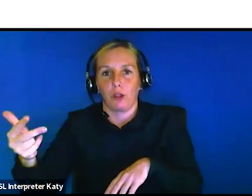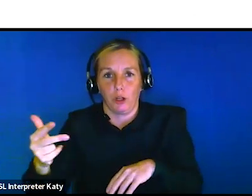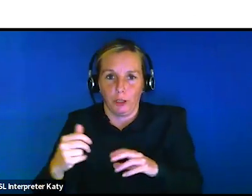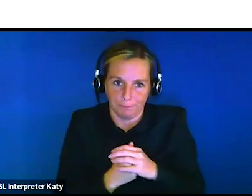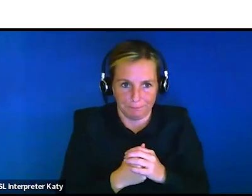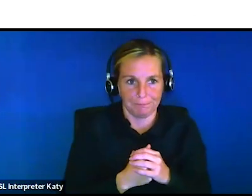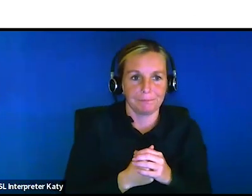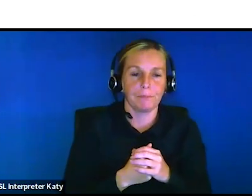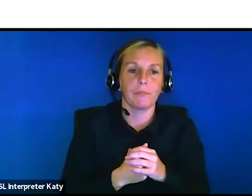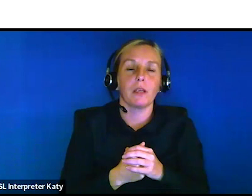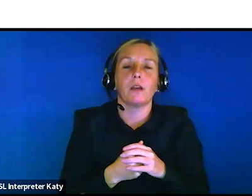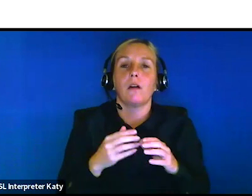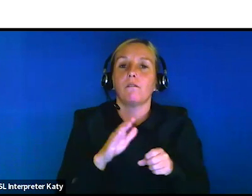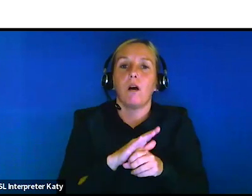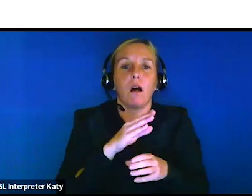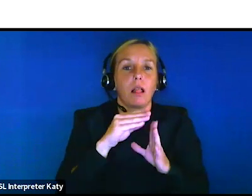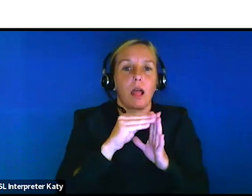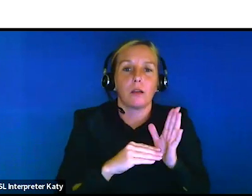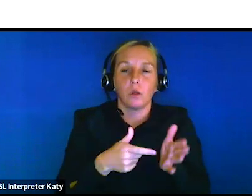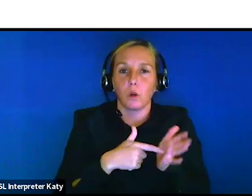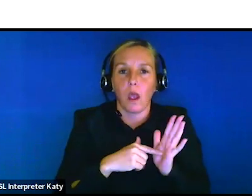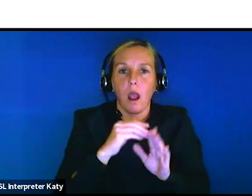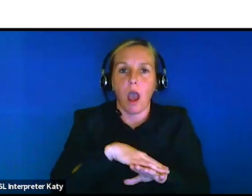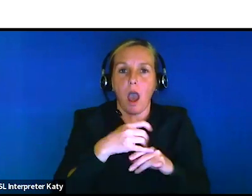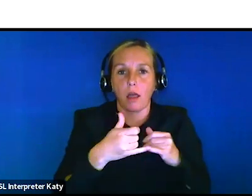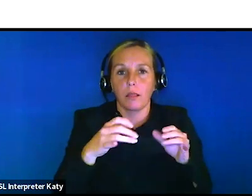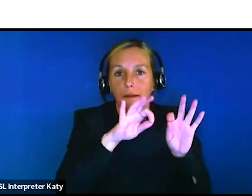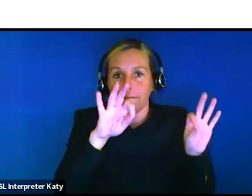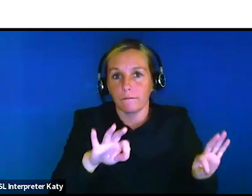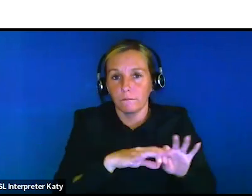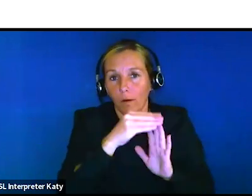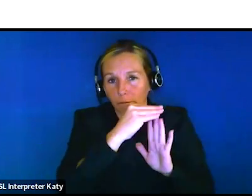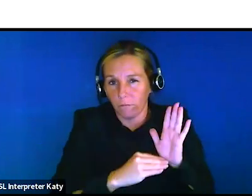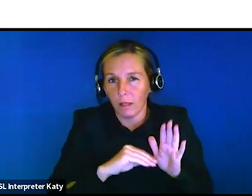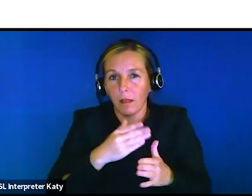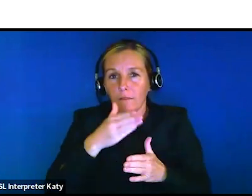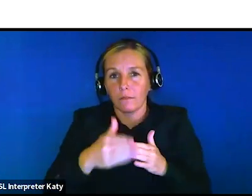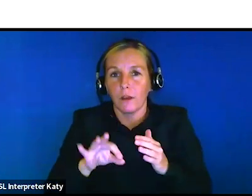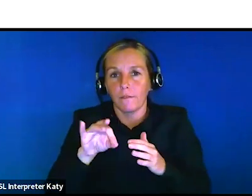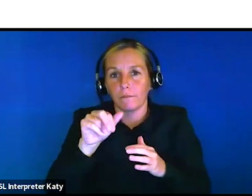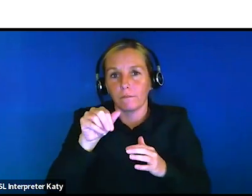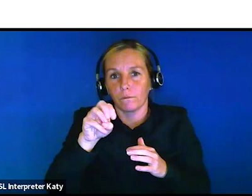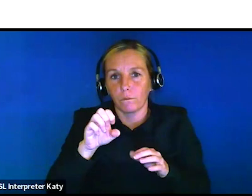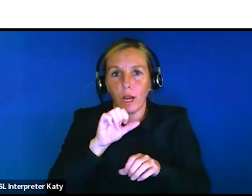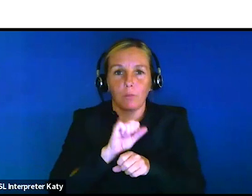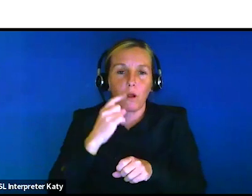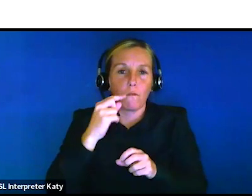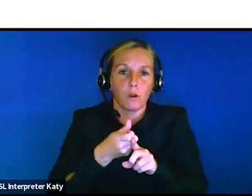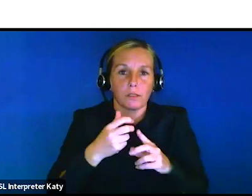application must include the online form, completed framework for a self assessment, and a team roster.